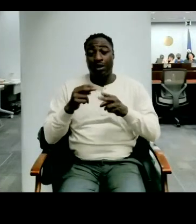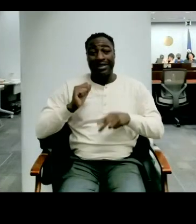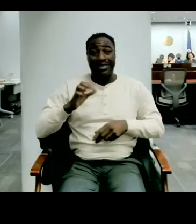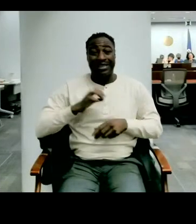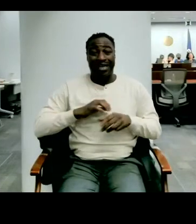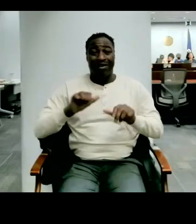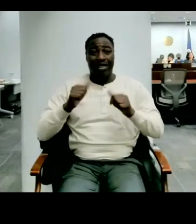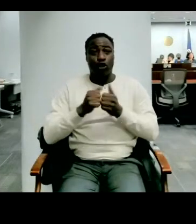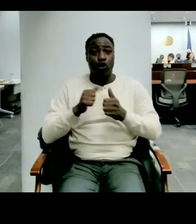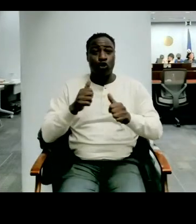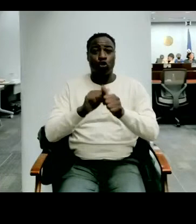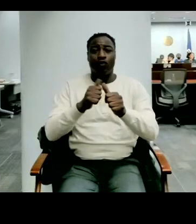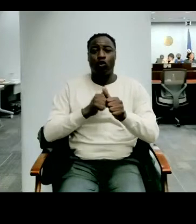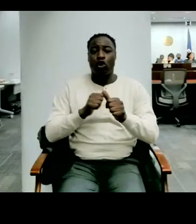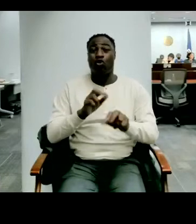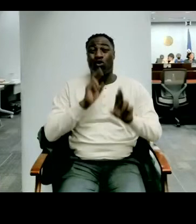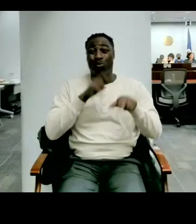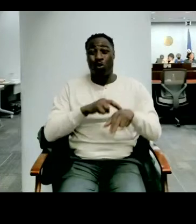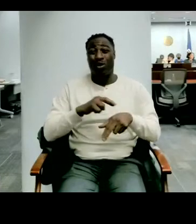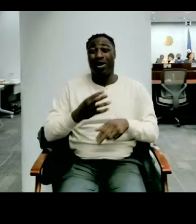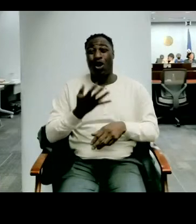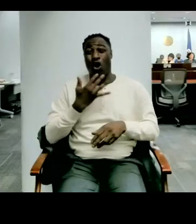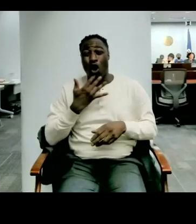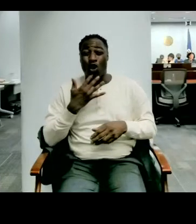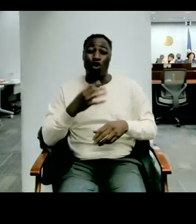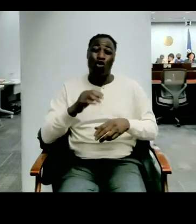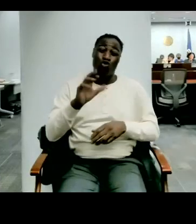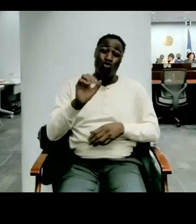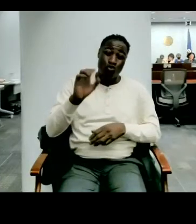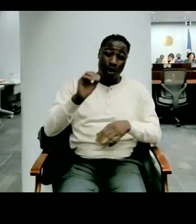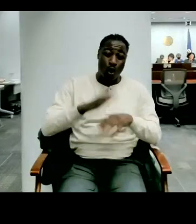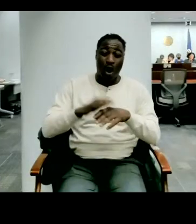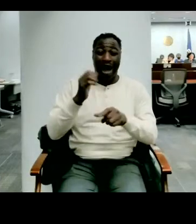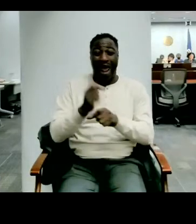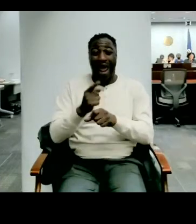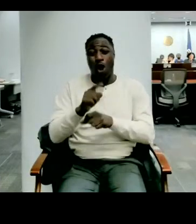avoid reporting demographics of their temp employees on the annual EEO1 forms,